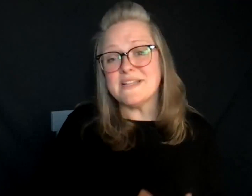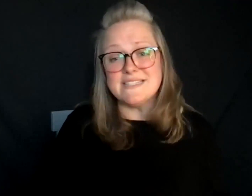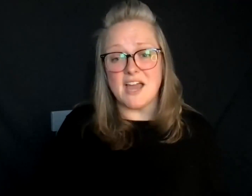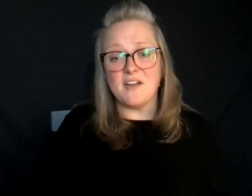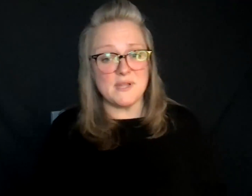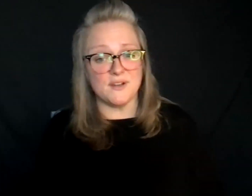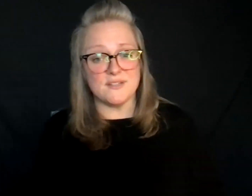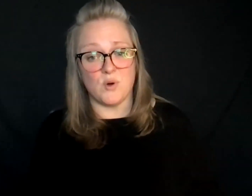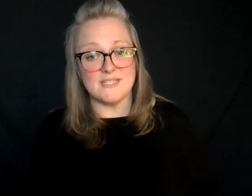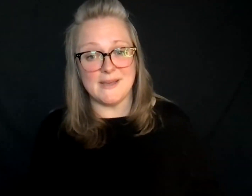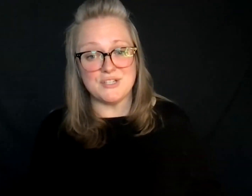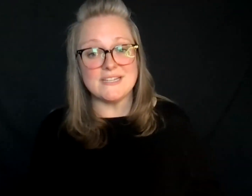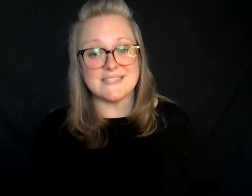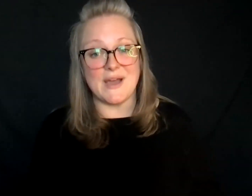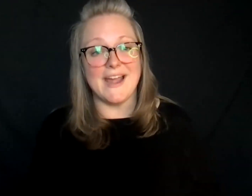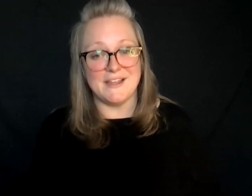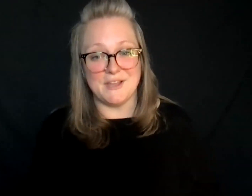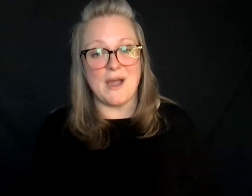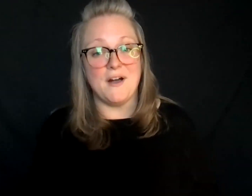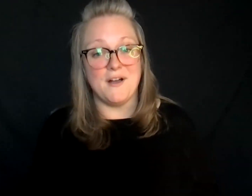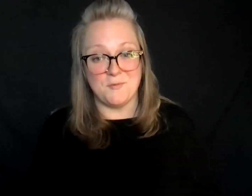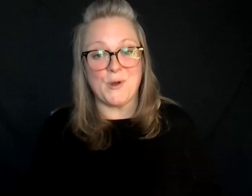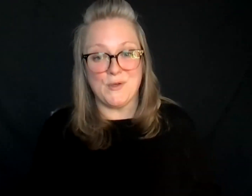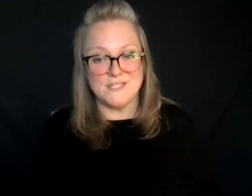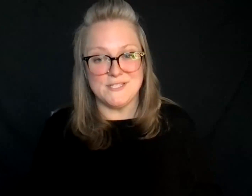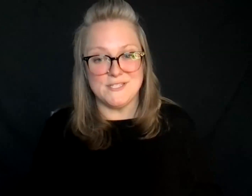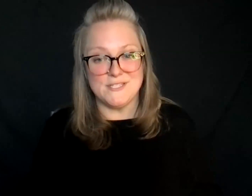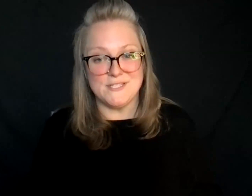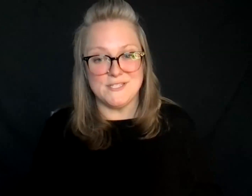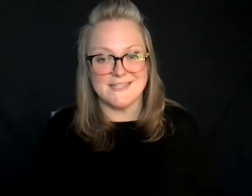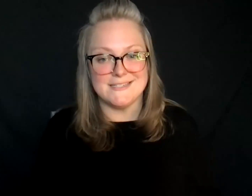ARE YOU SAYING CLIENT OR PATIENT?